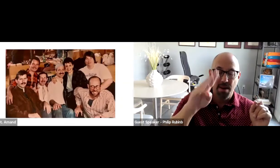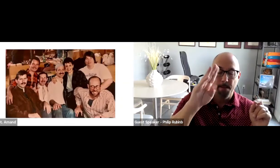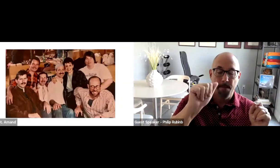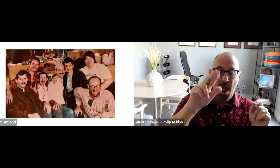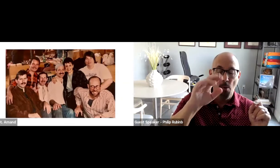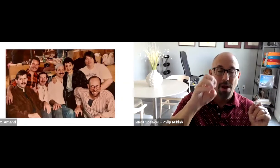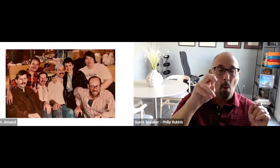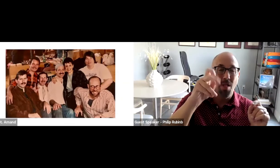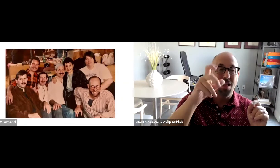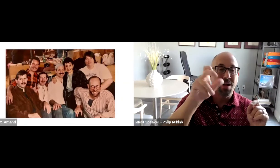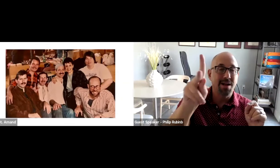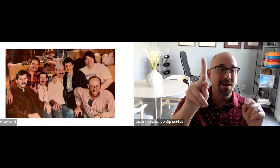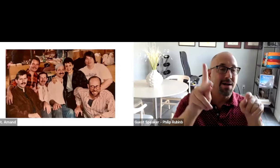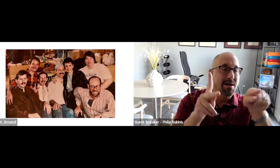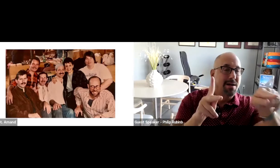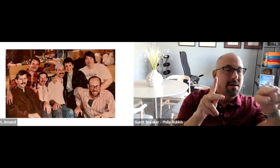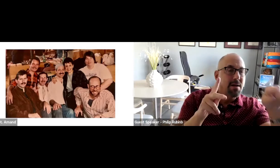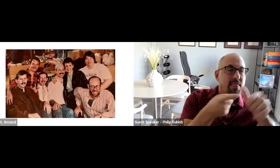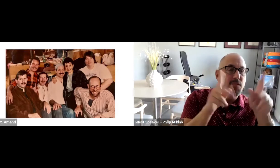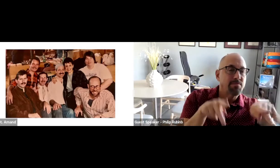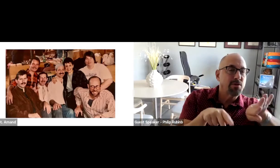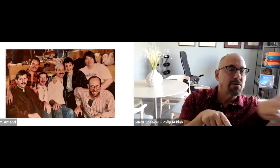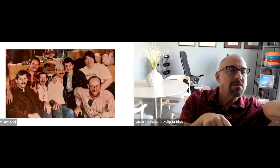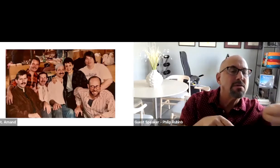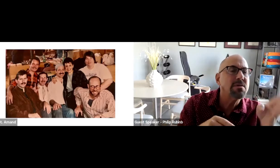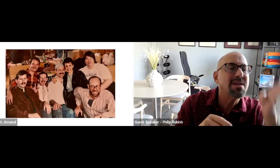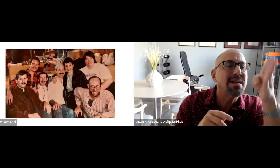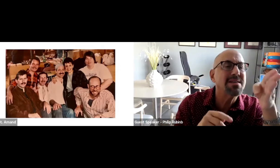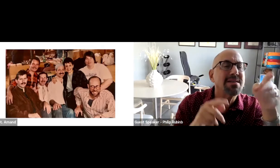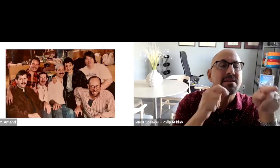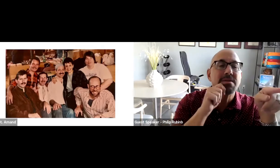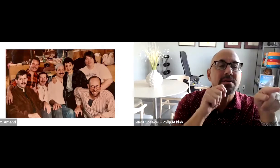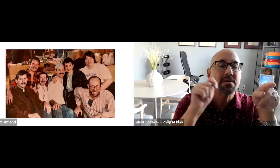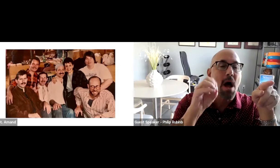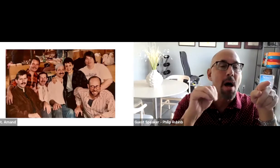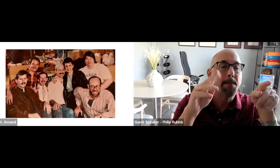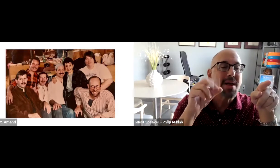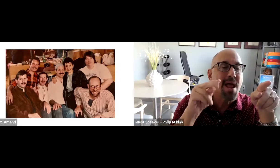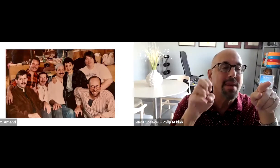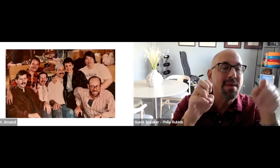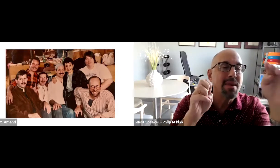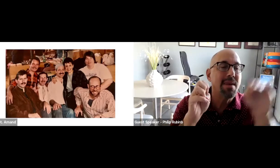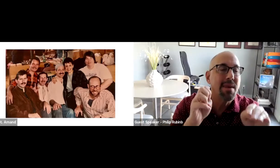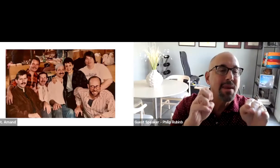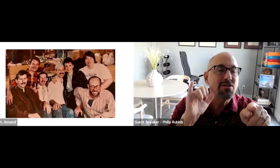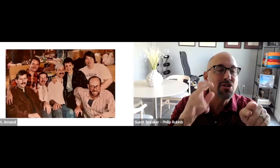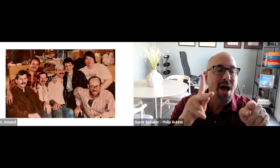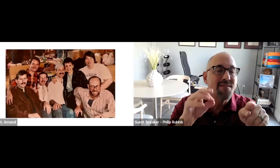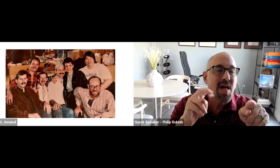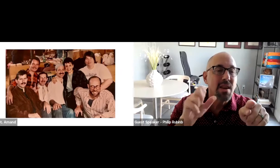And you can see Alan Barwiolk, the first person all the way to the left,